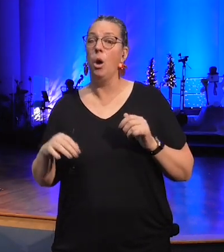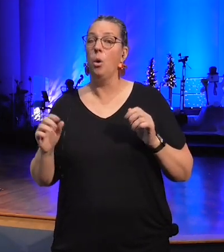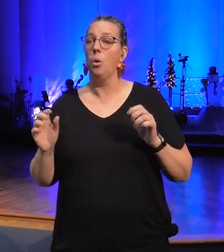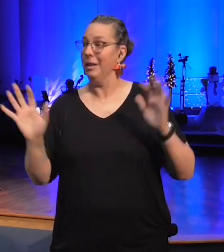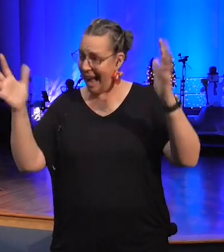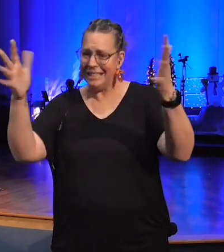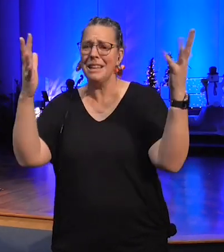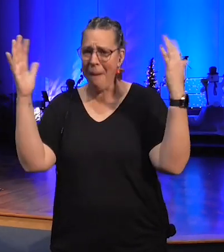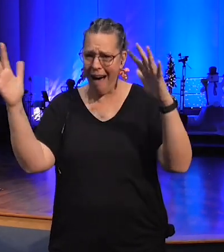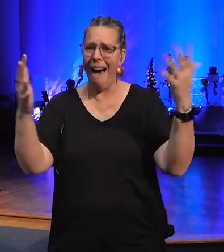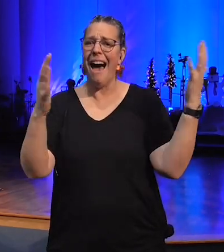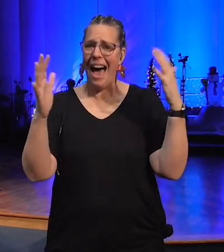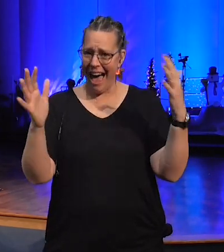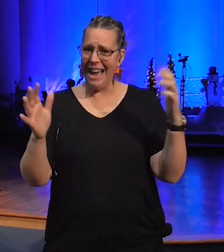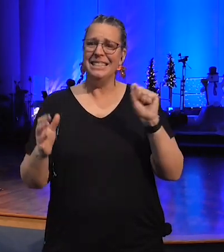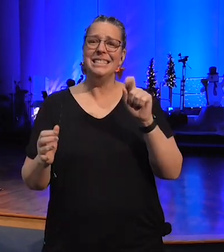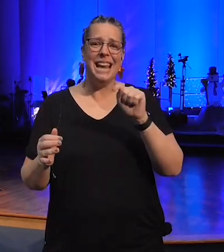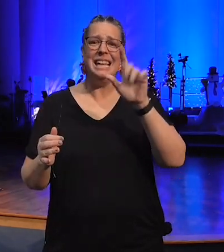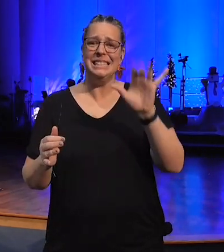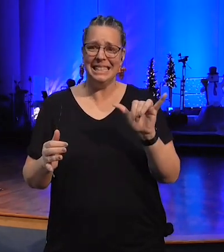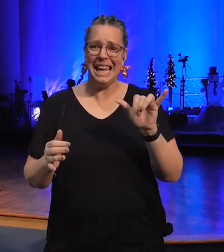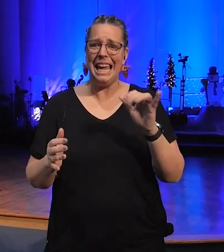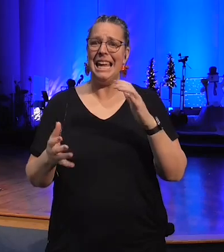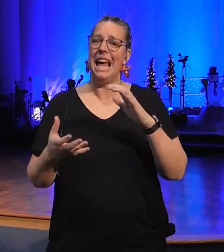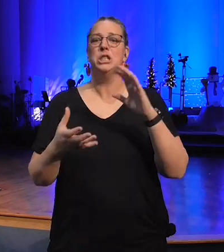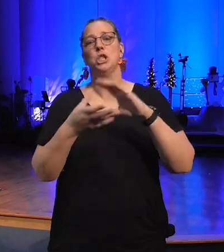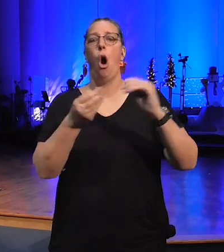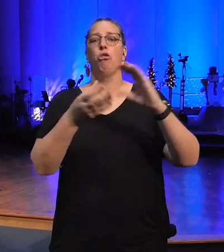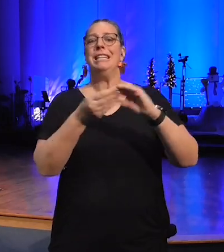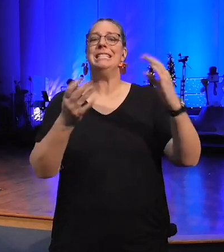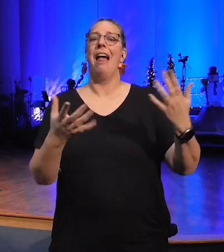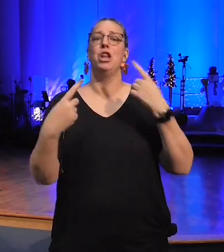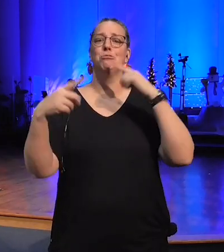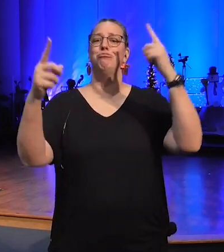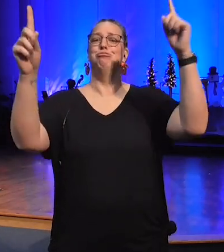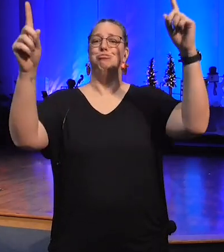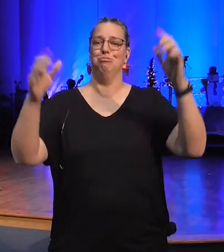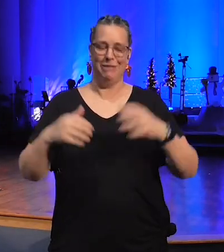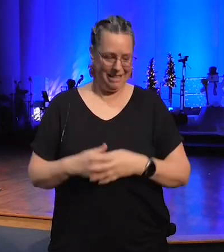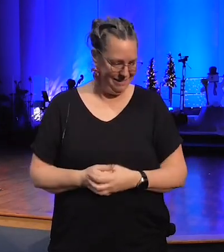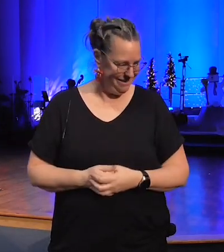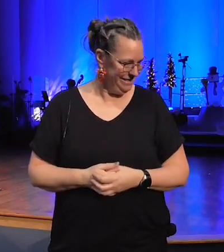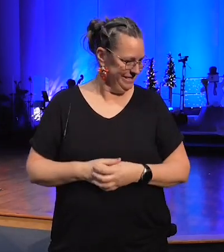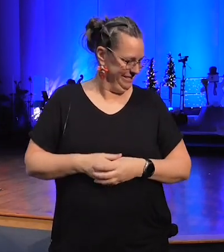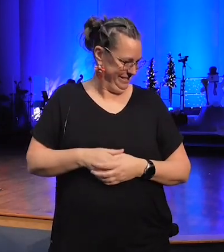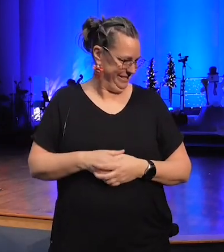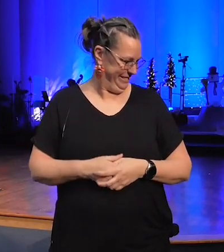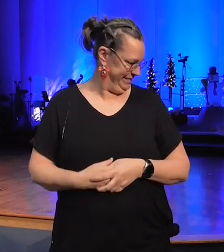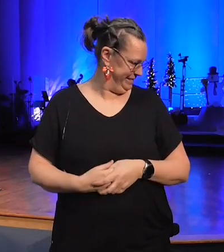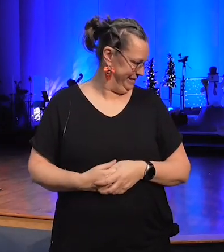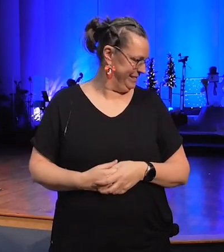that it' be great if we had yeah how about hand for Stacy Butters Storyteller